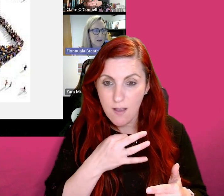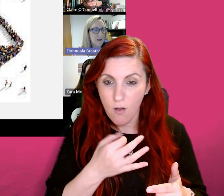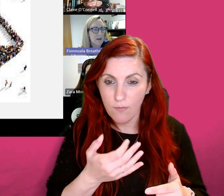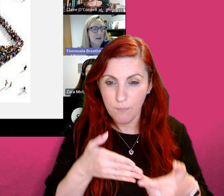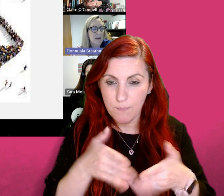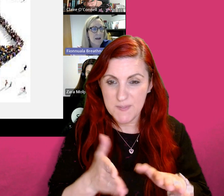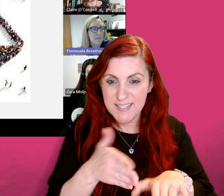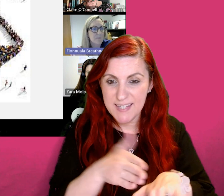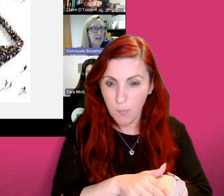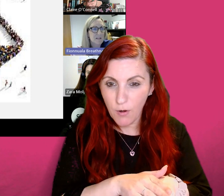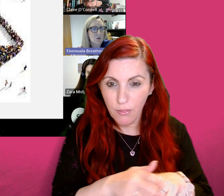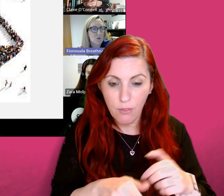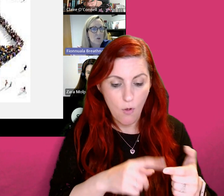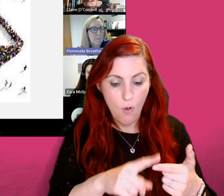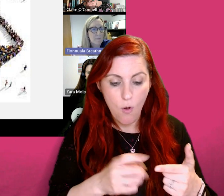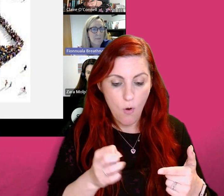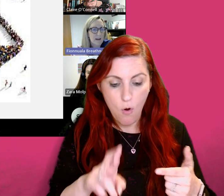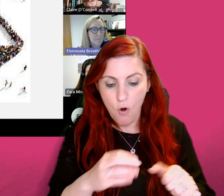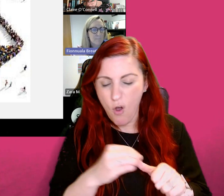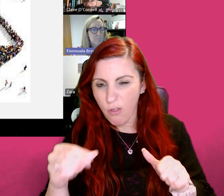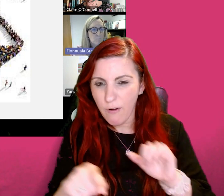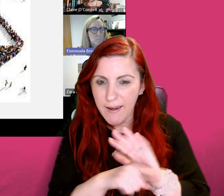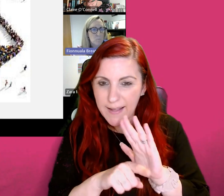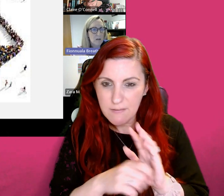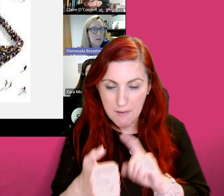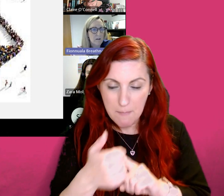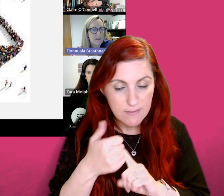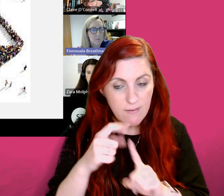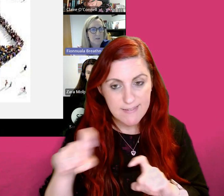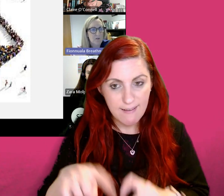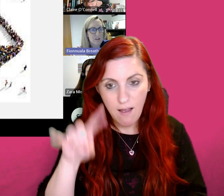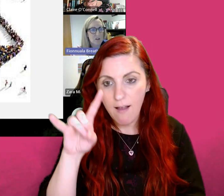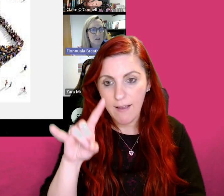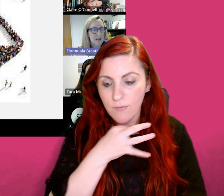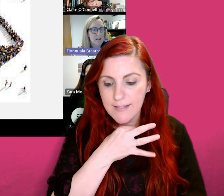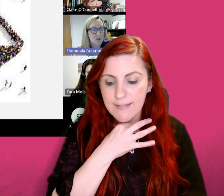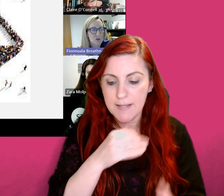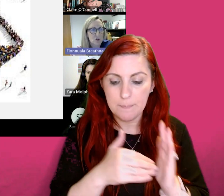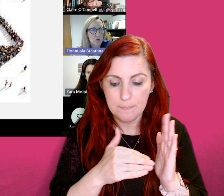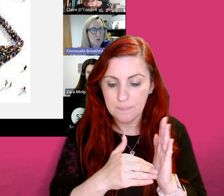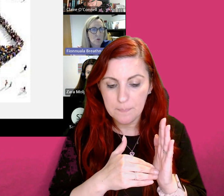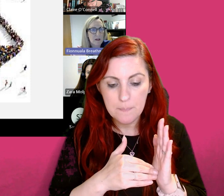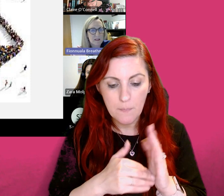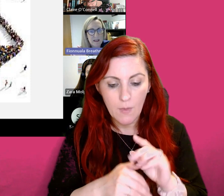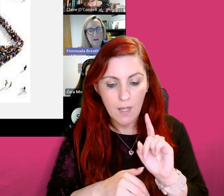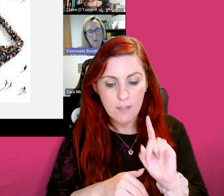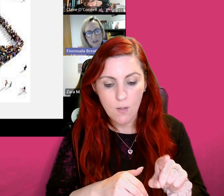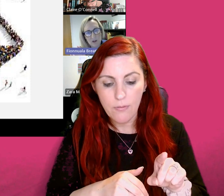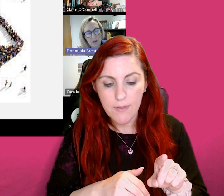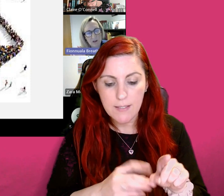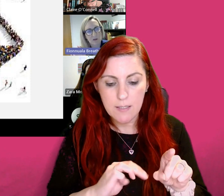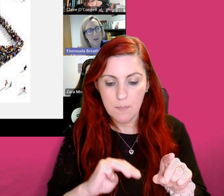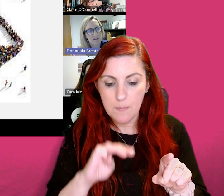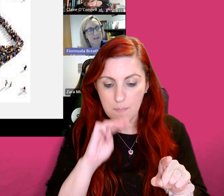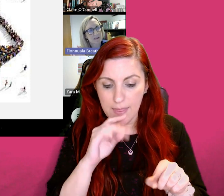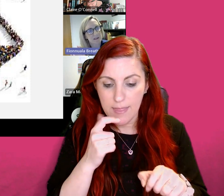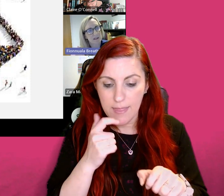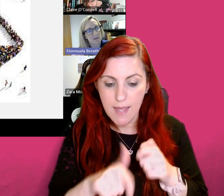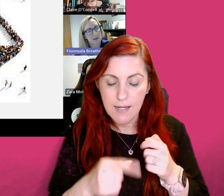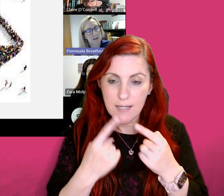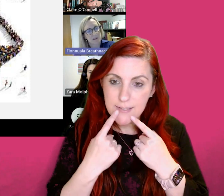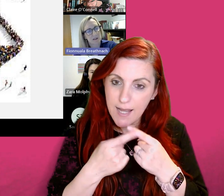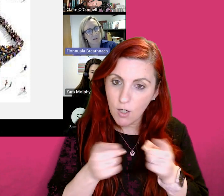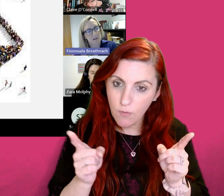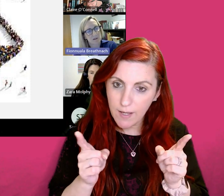high um and so um this observation led to a declaration a sort of a consensus de declaration